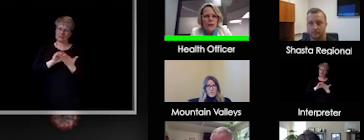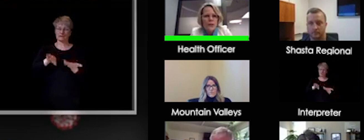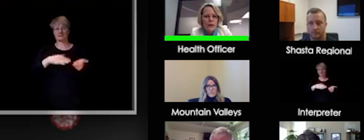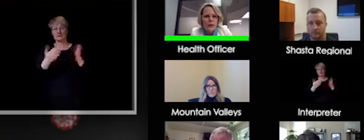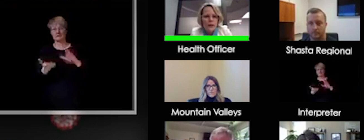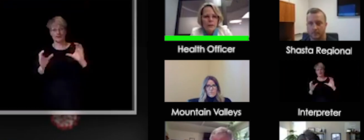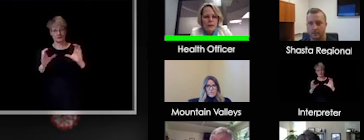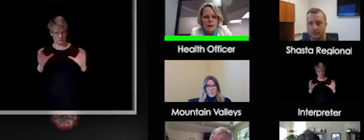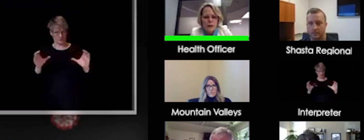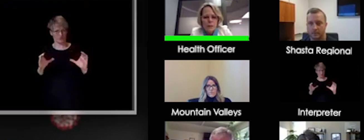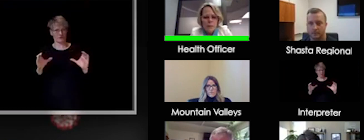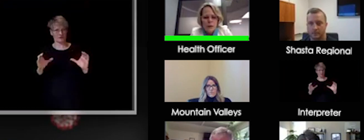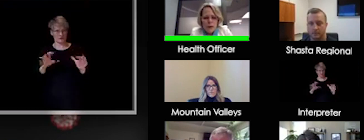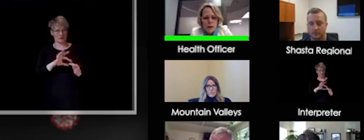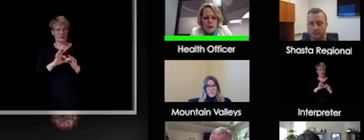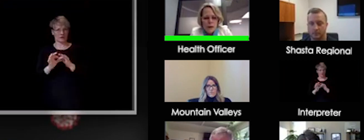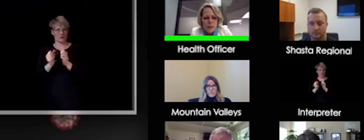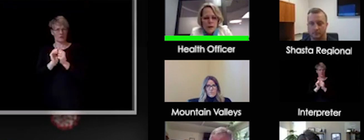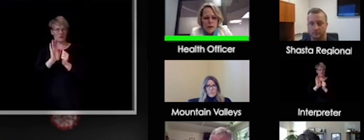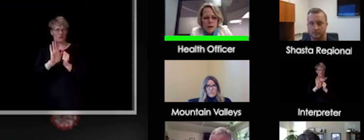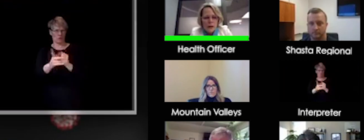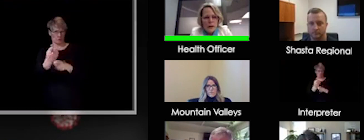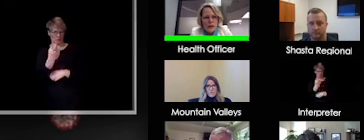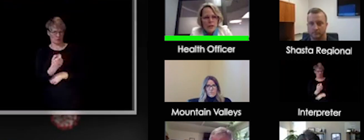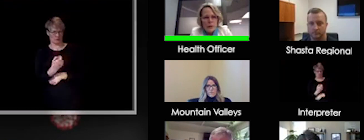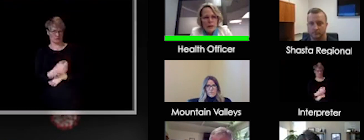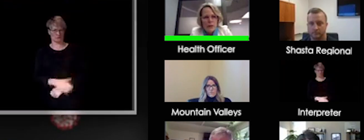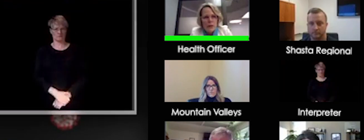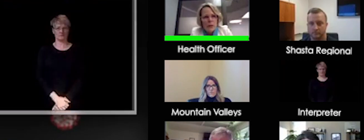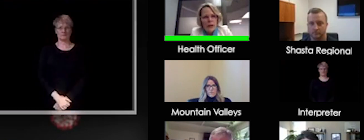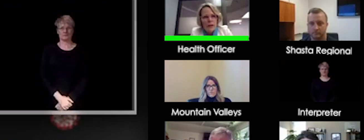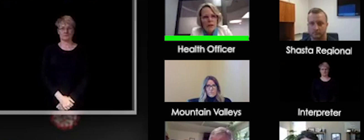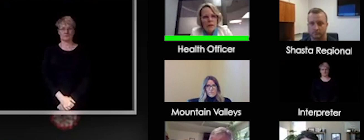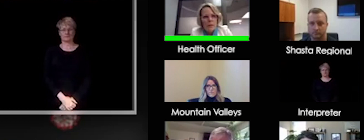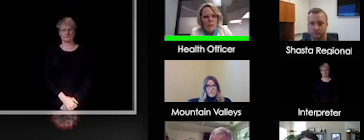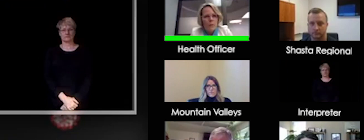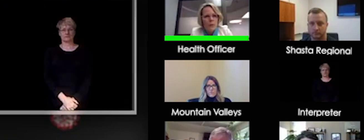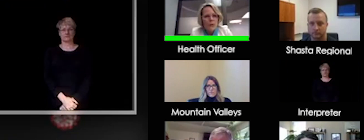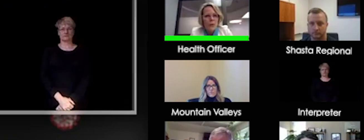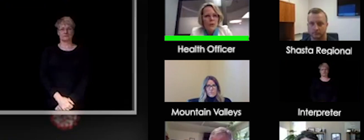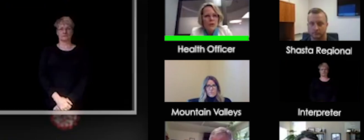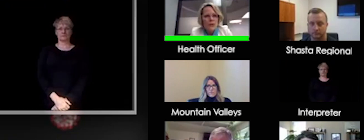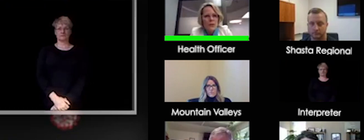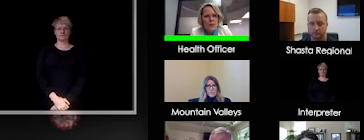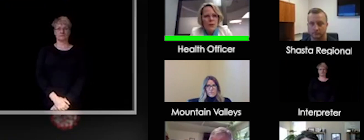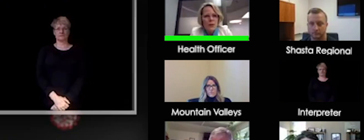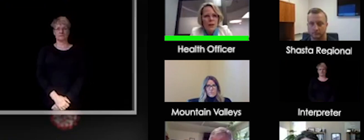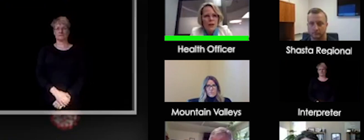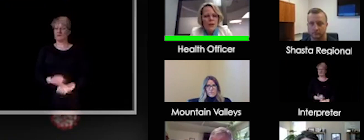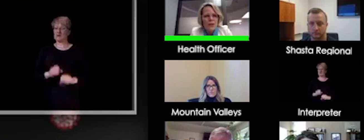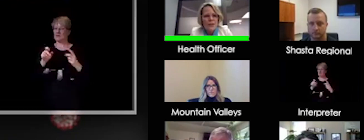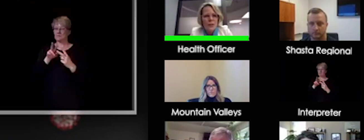those lines, and it can actually be either. We’ve had both situations occur here in